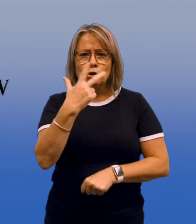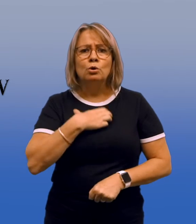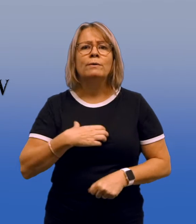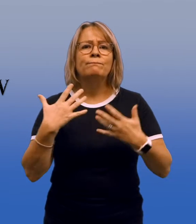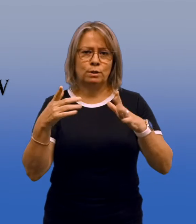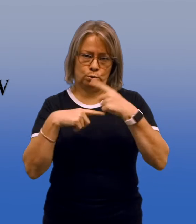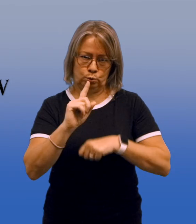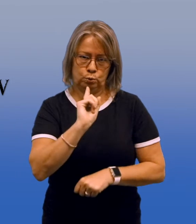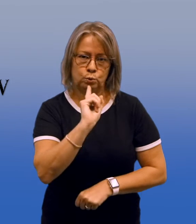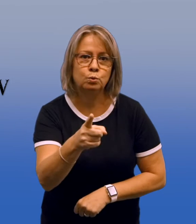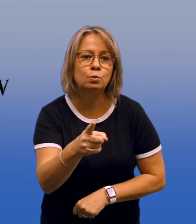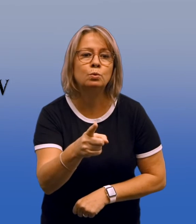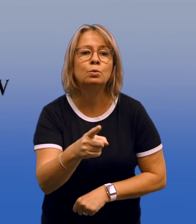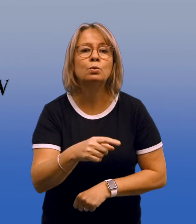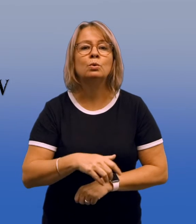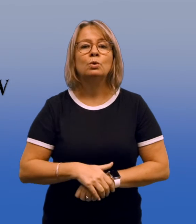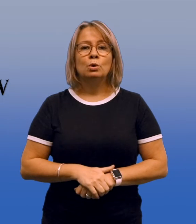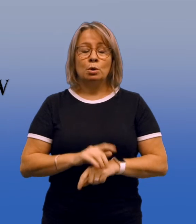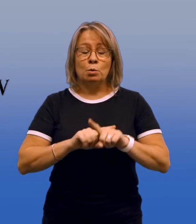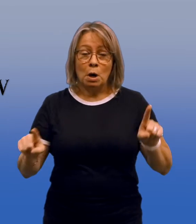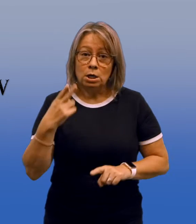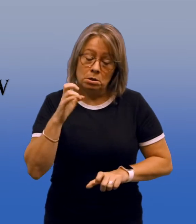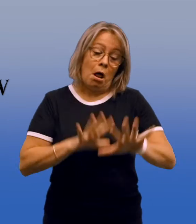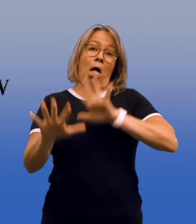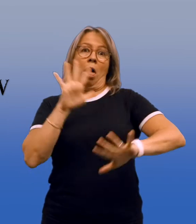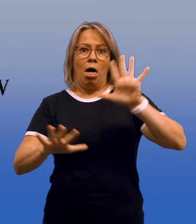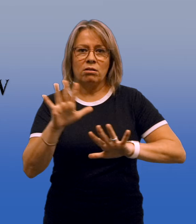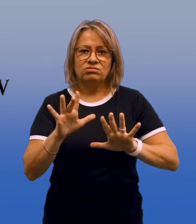Those wishes come true, but not in the way he expects.